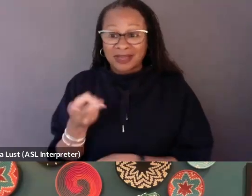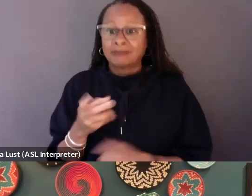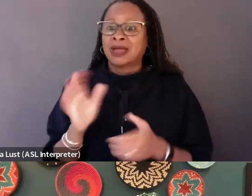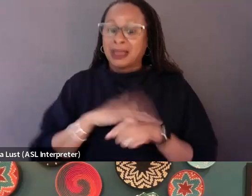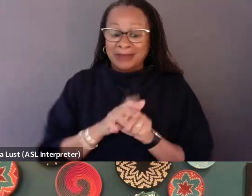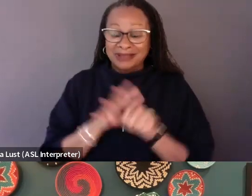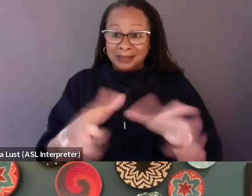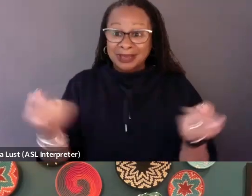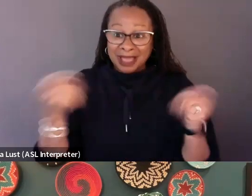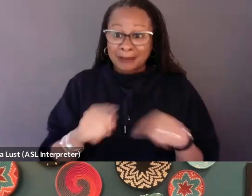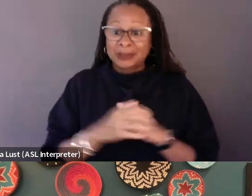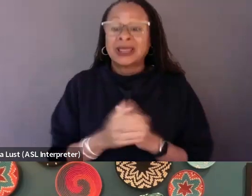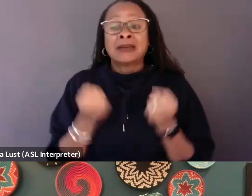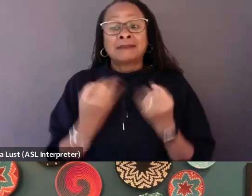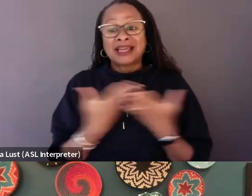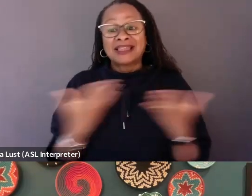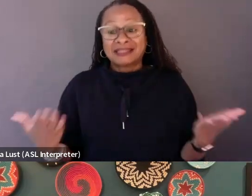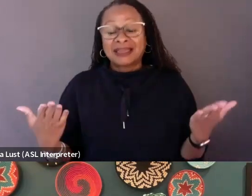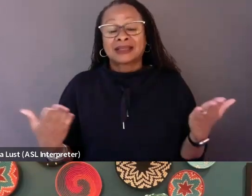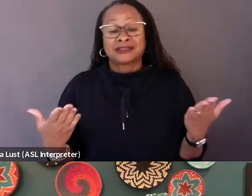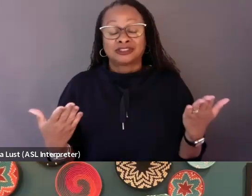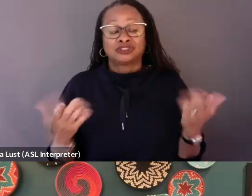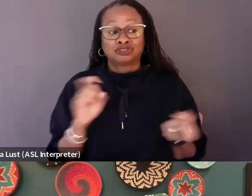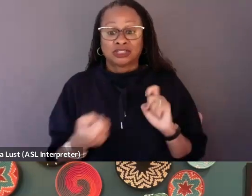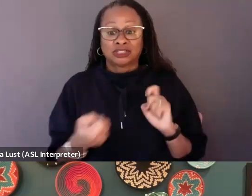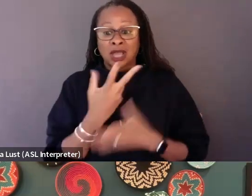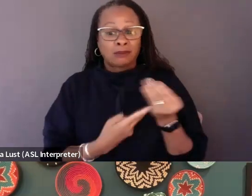and then both the brothers were expecting babies.